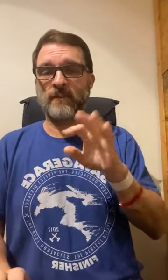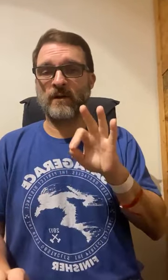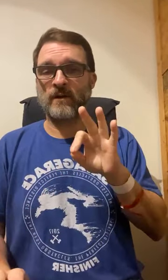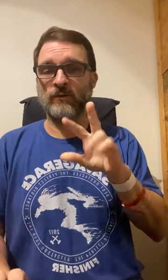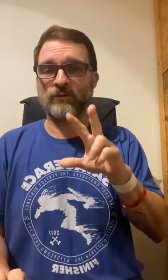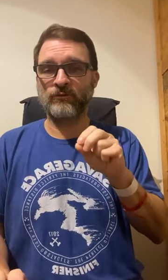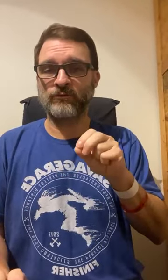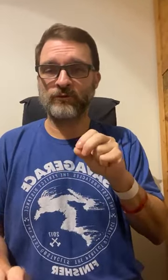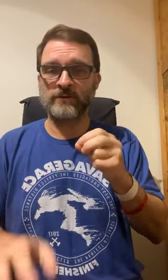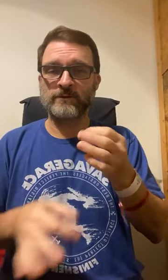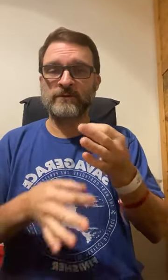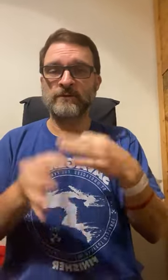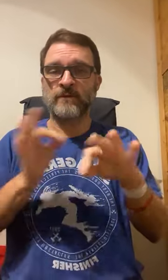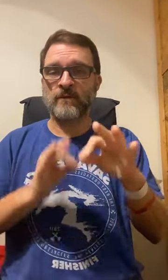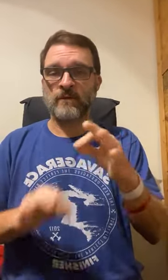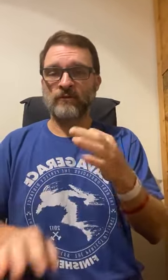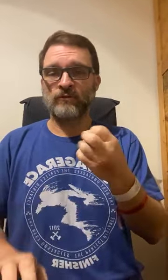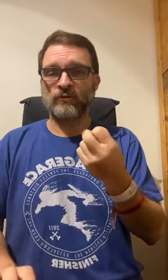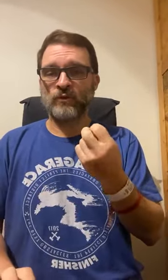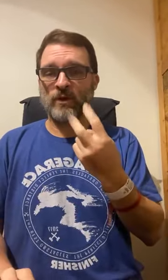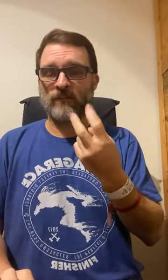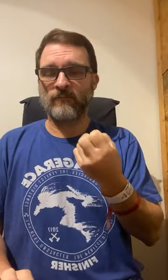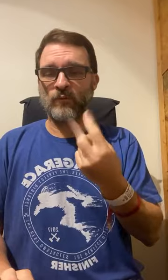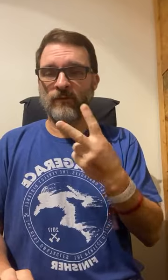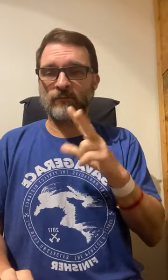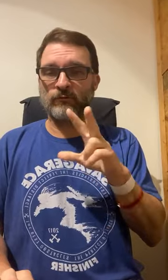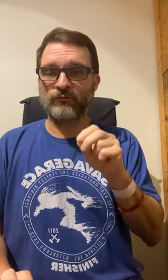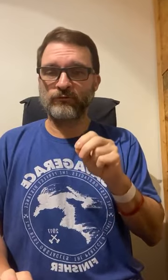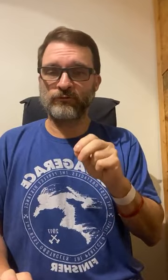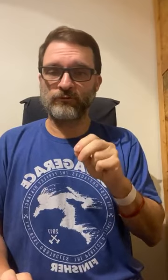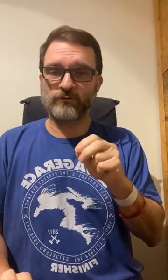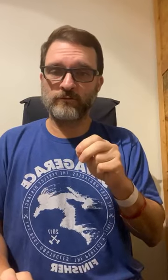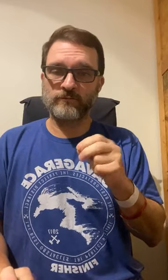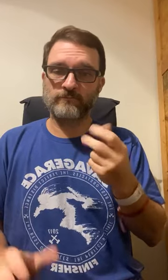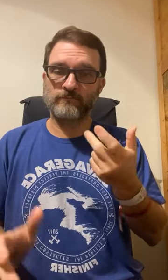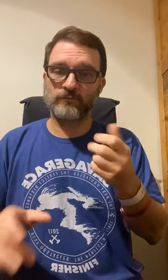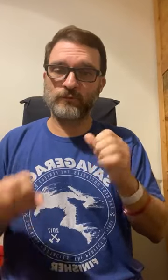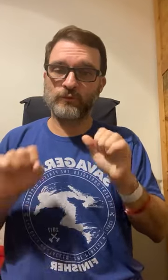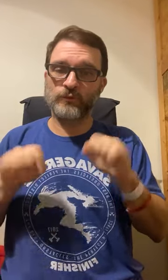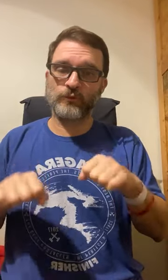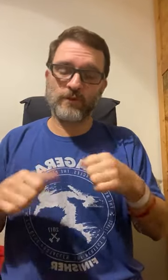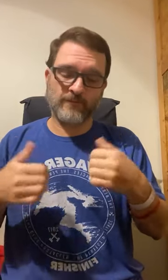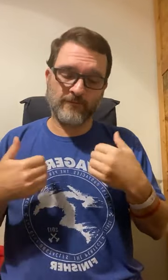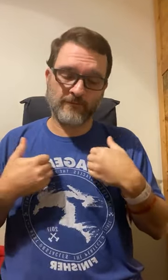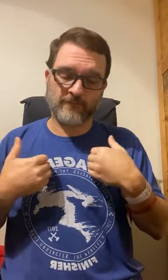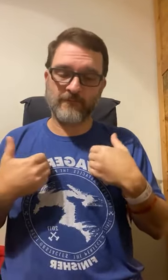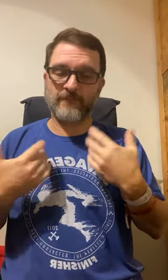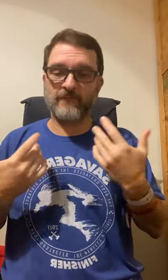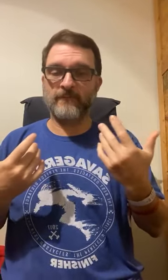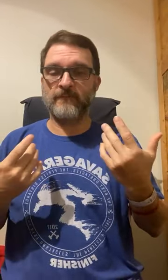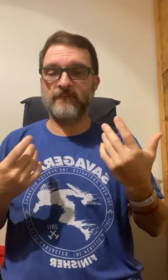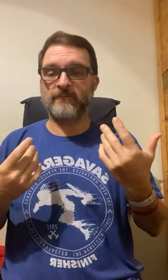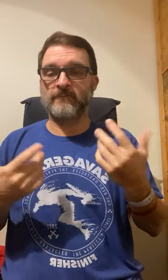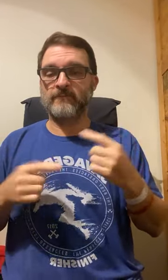She could have come back at 9:30 instead of 12:30 . She could have.